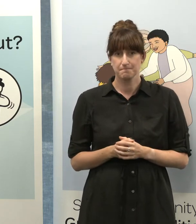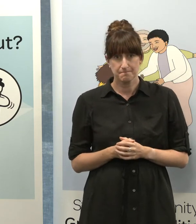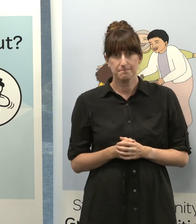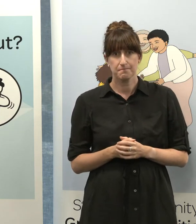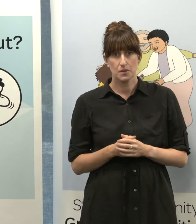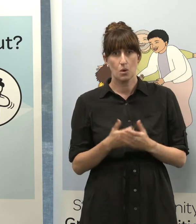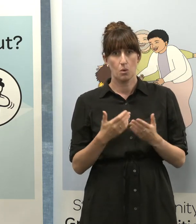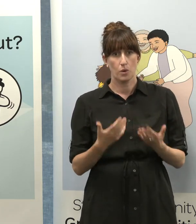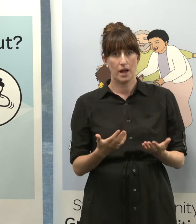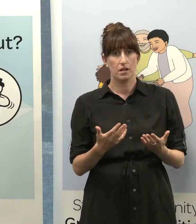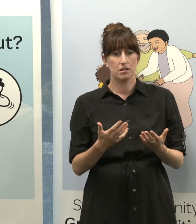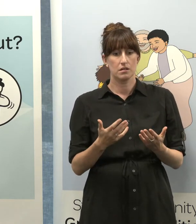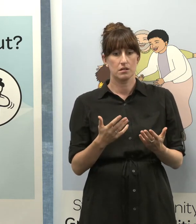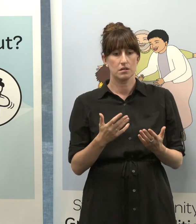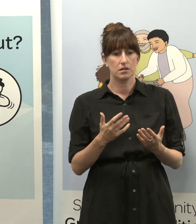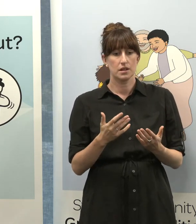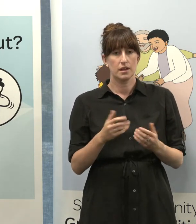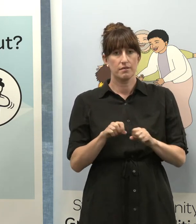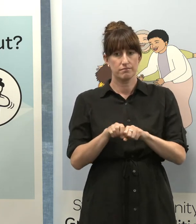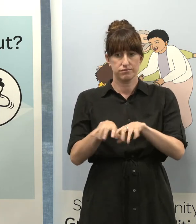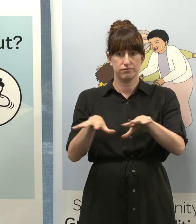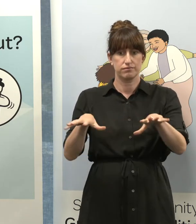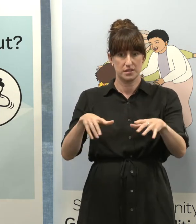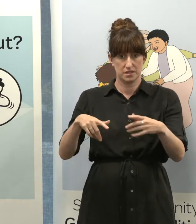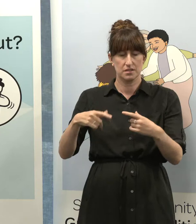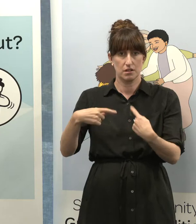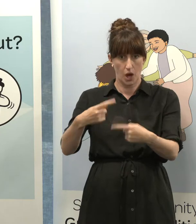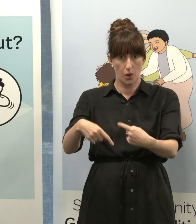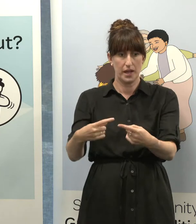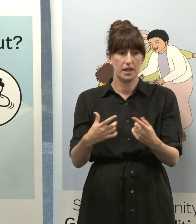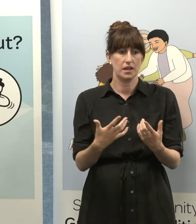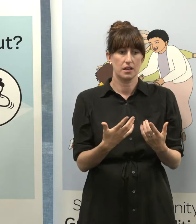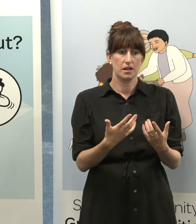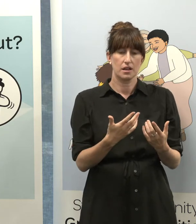people who are vaccinated? >> The mandates are in place and